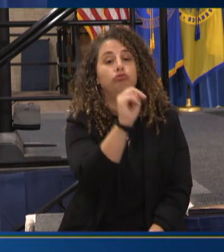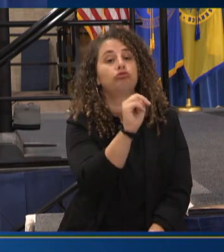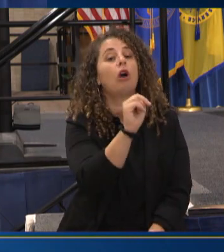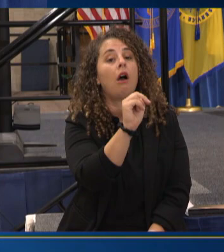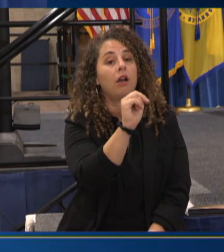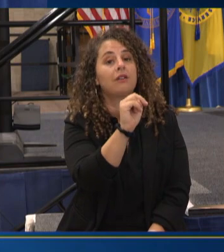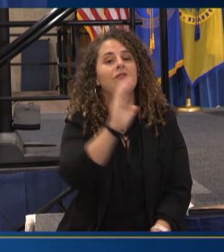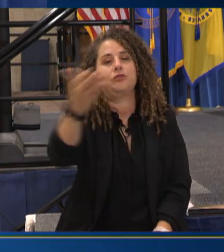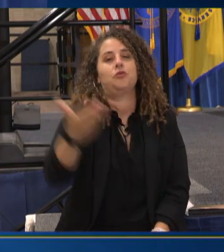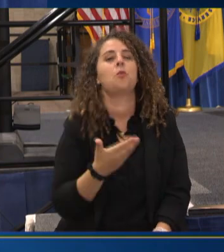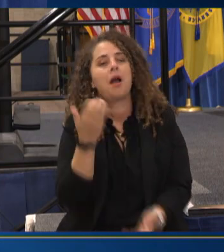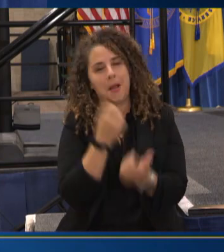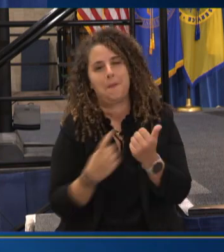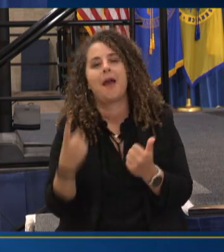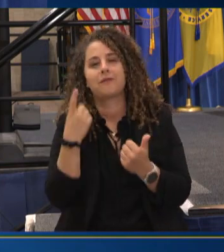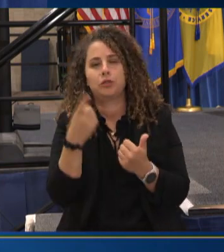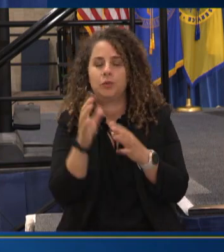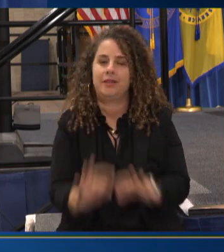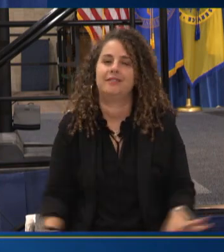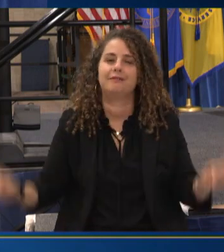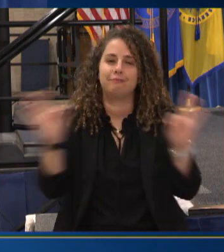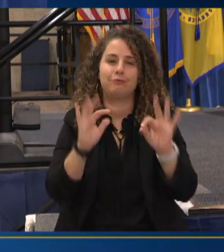welcoming everyone to this important event.